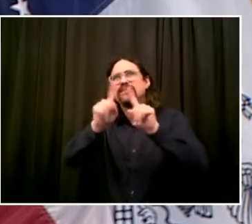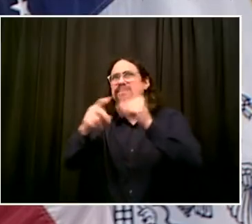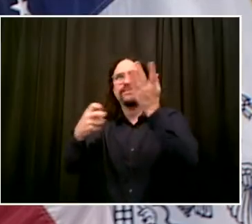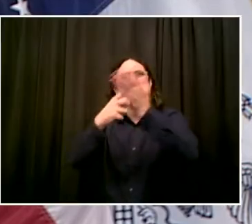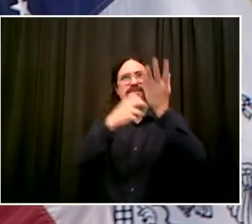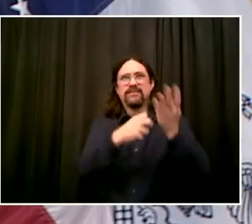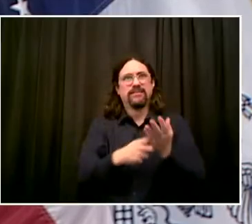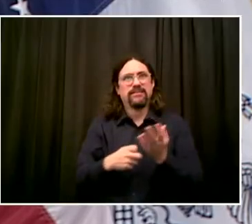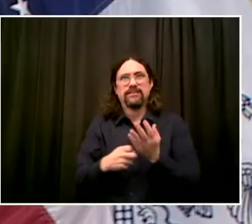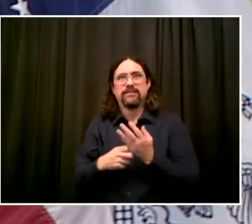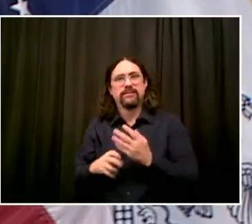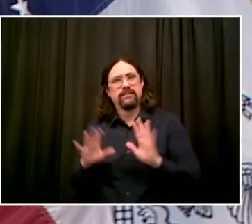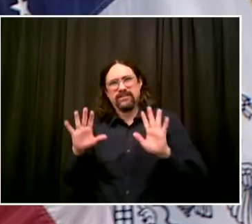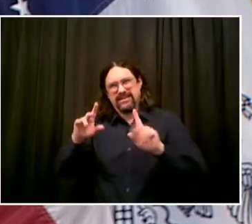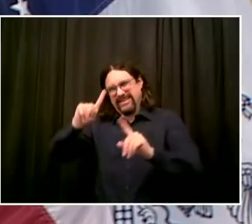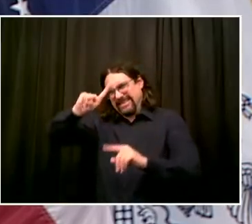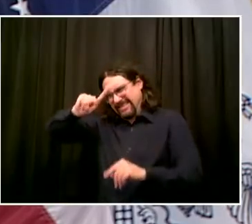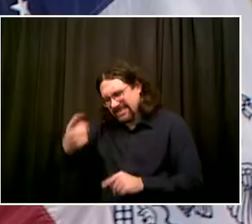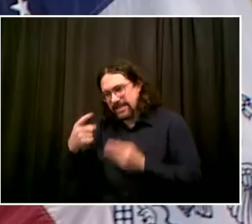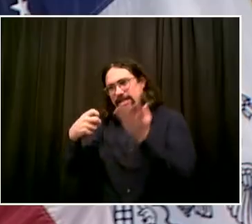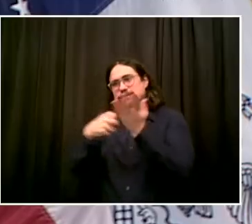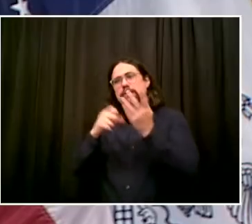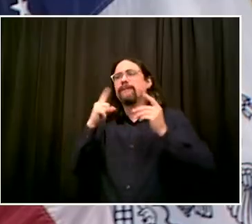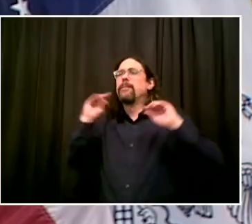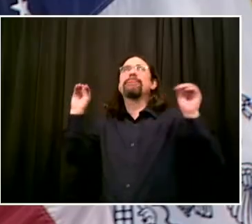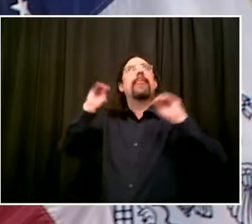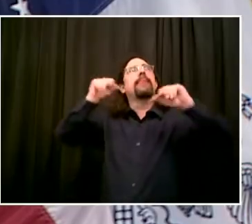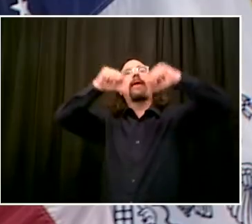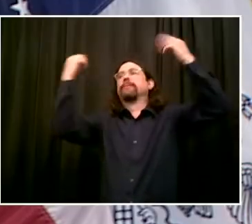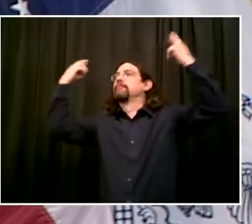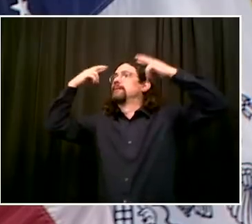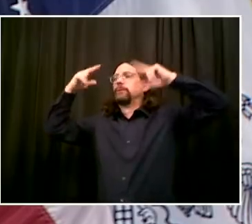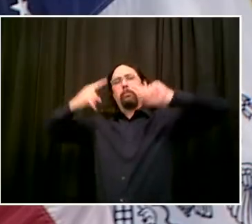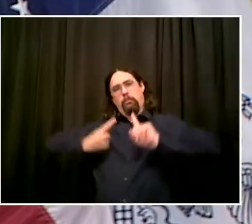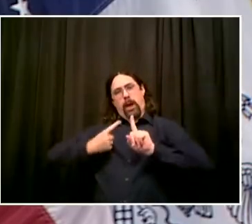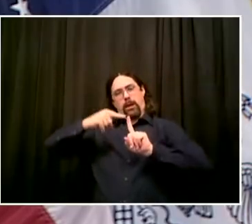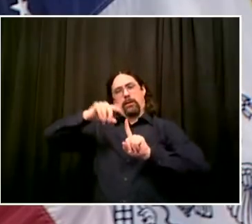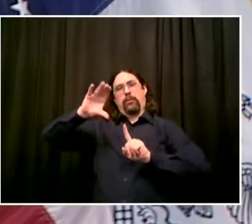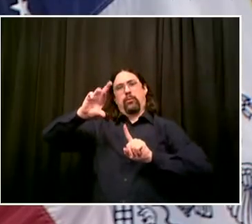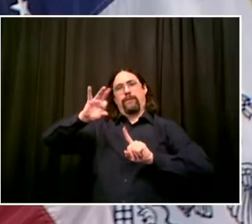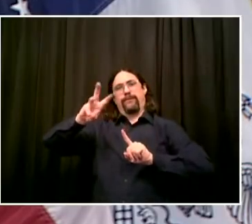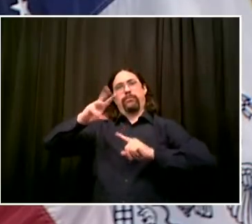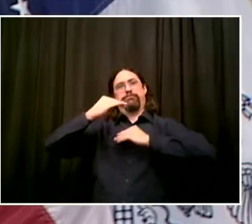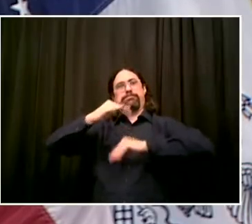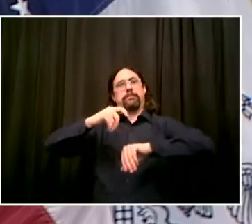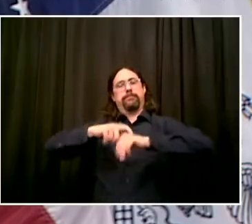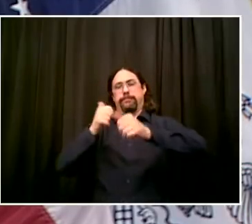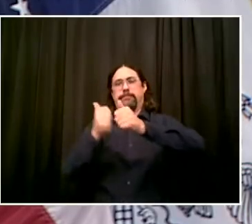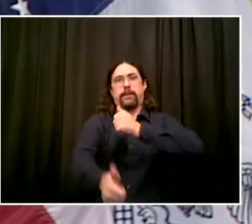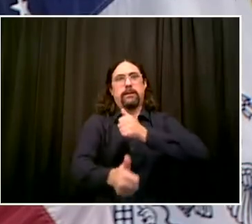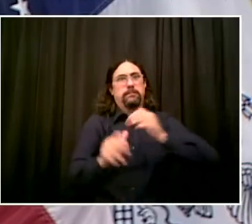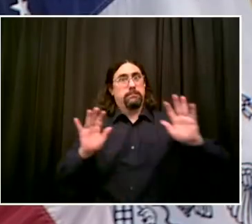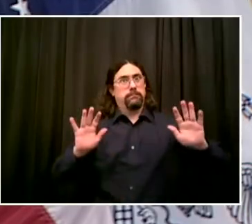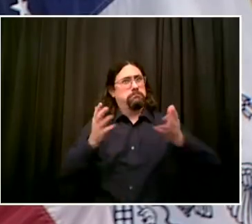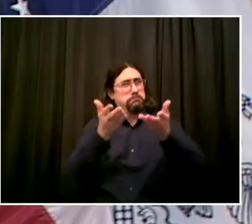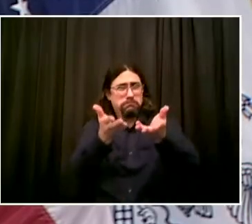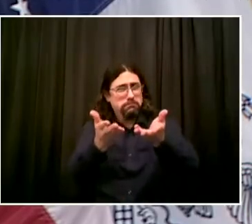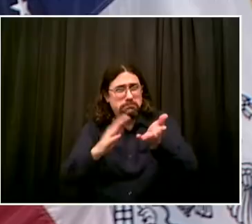WERE OUTT A 8:30, 9:30, THEY WERE ARRESTED AND CHARGED FOR SPECIFICALLY VIOLATING THE CURFEW. I RESPECT YOUR REPORTING, I DO NOT AGREE